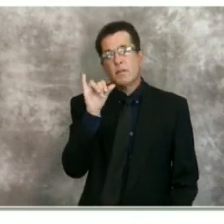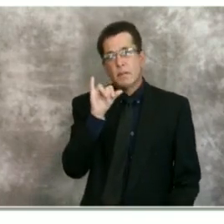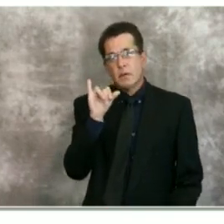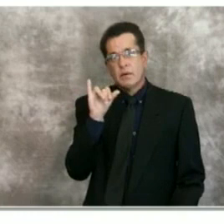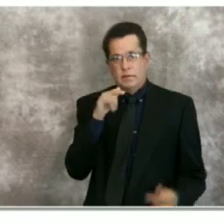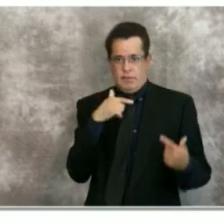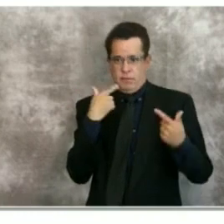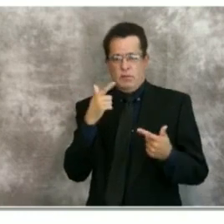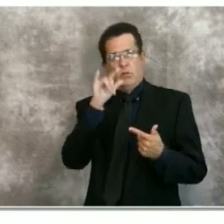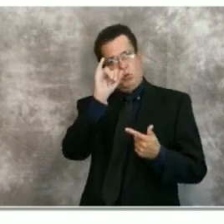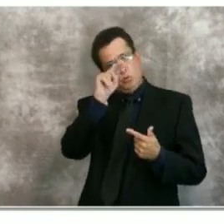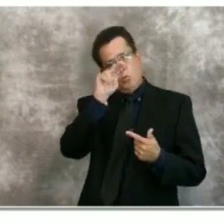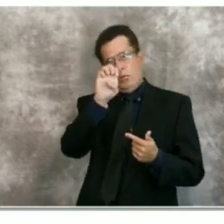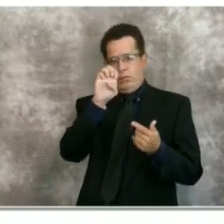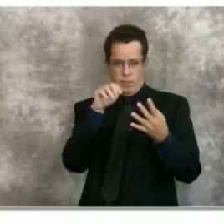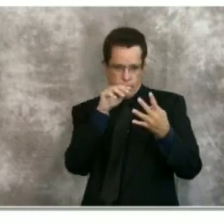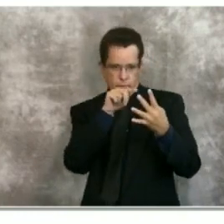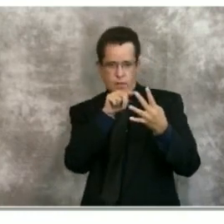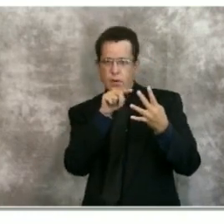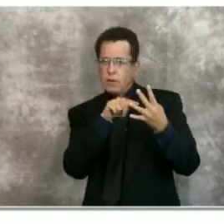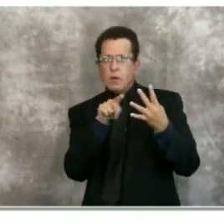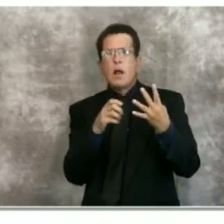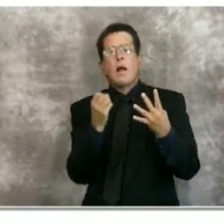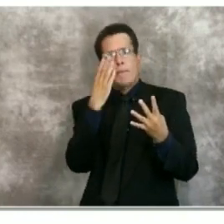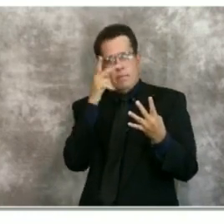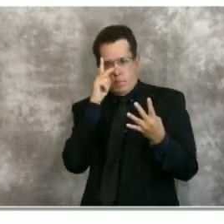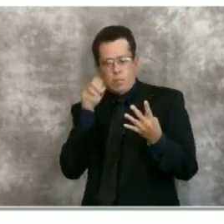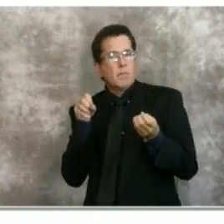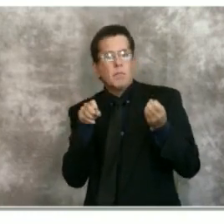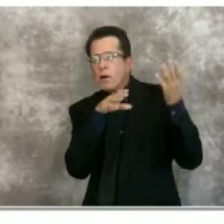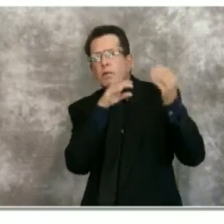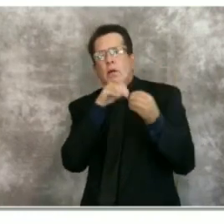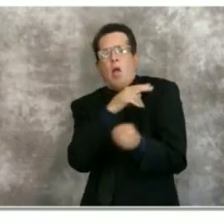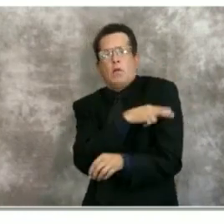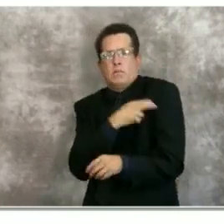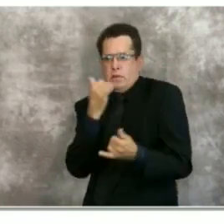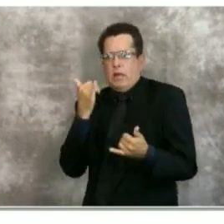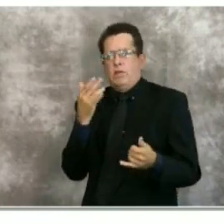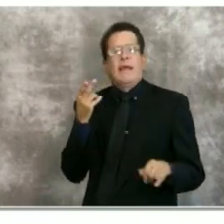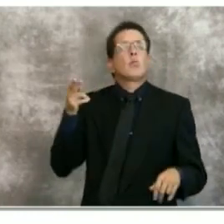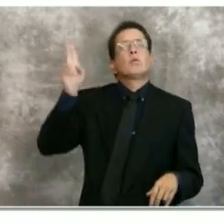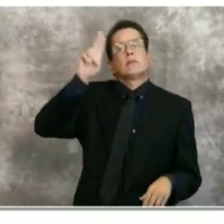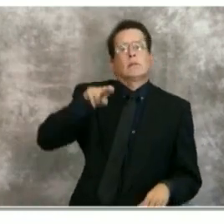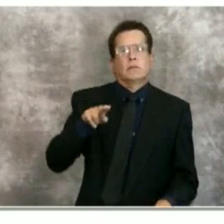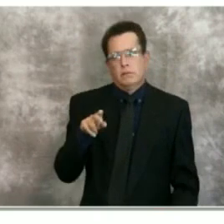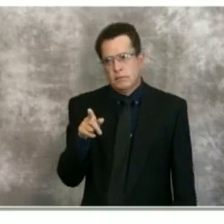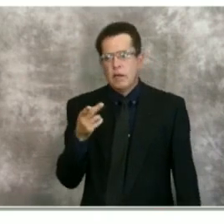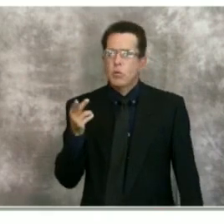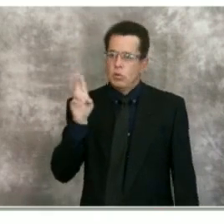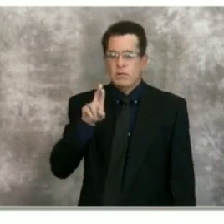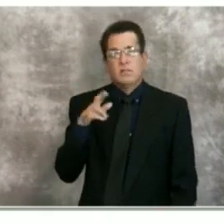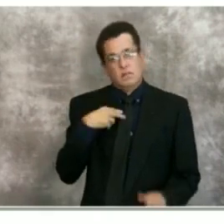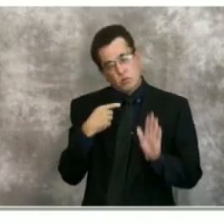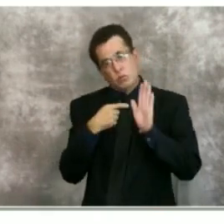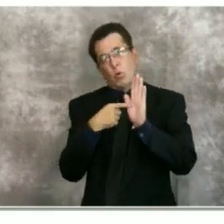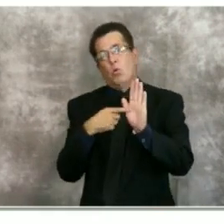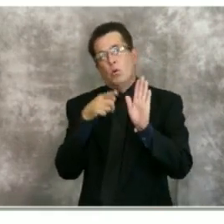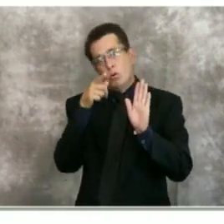ASSOCIATED WITH THE CONFIRMED. PATIENTS WE CAN SEE THAT AGAIN SINCE MID OF JUNE, THE NUMBERS